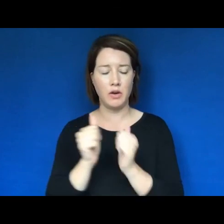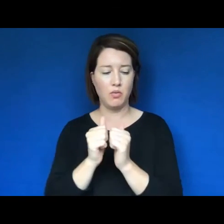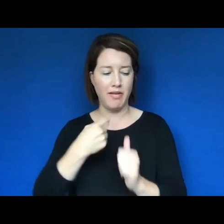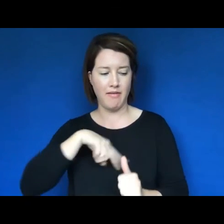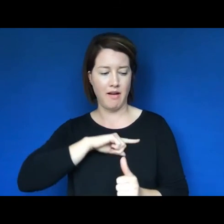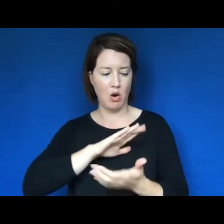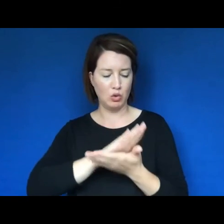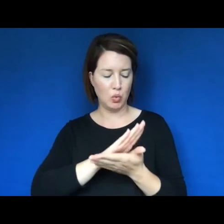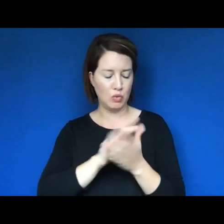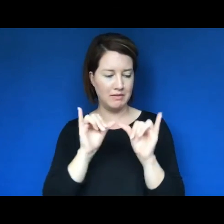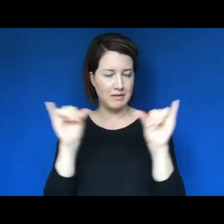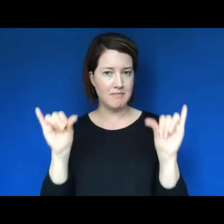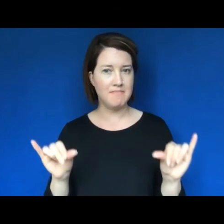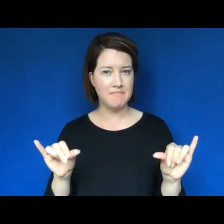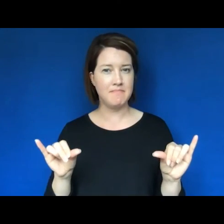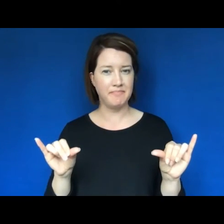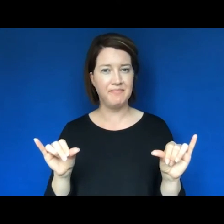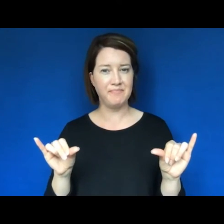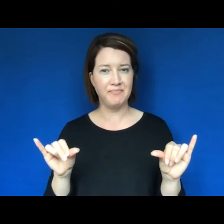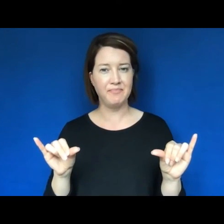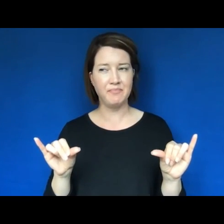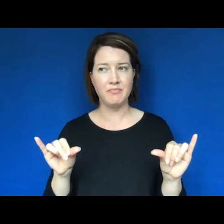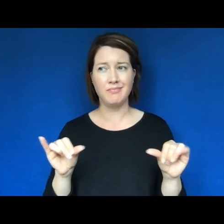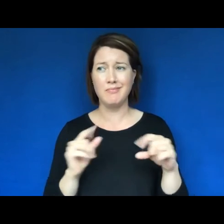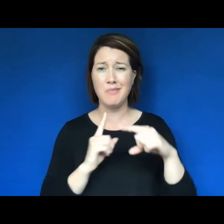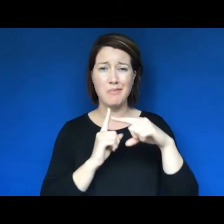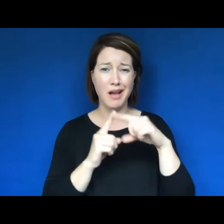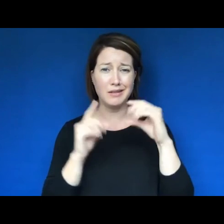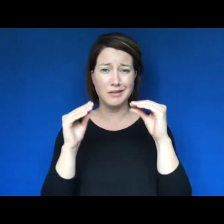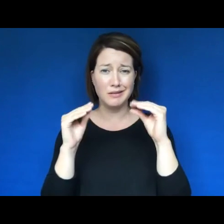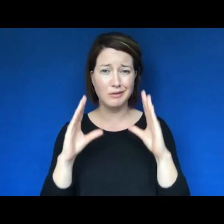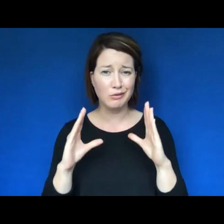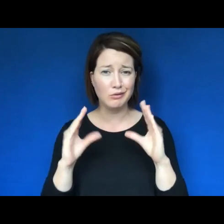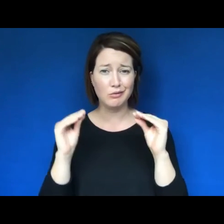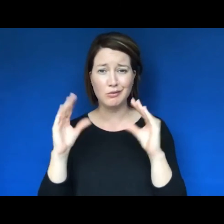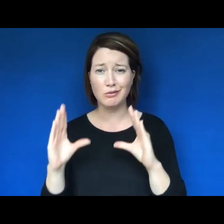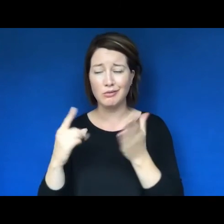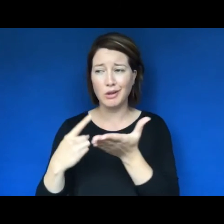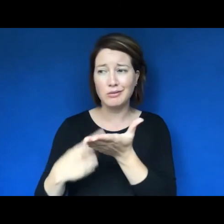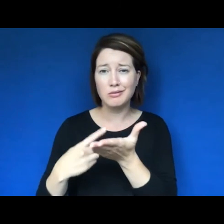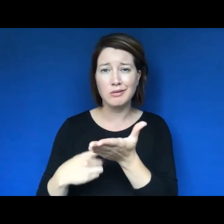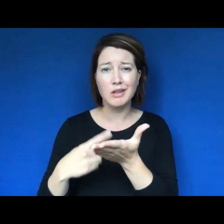about teachers in our school systems about discovery as early as middle school.